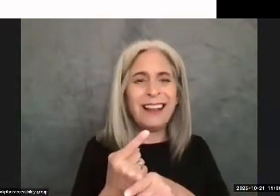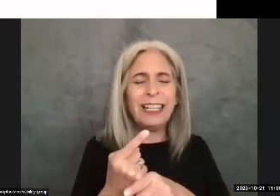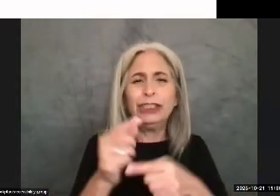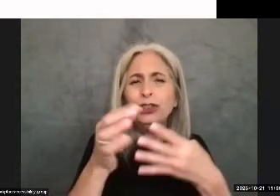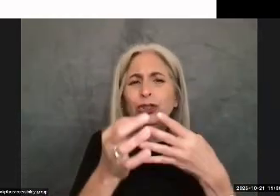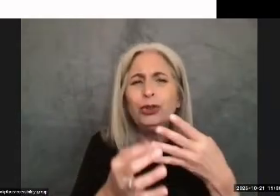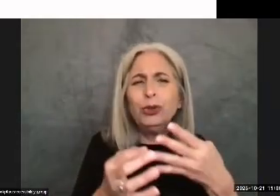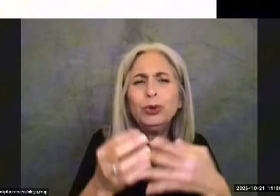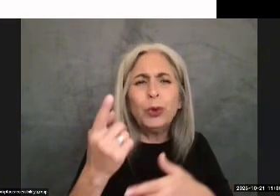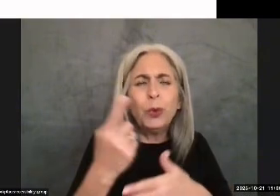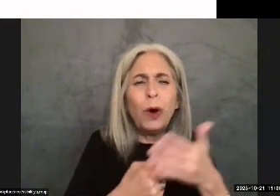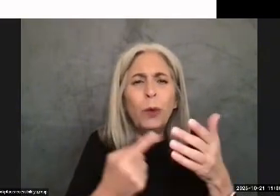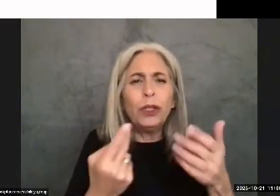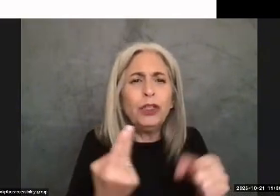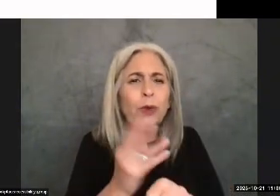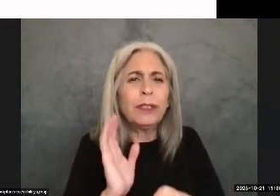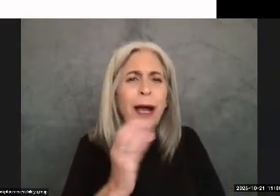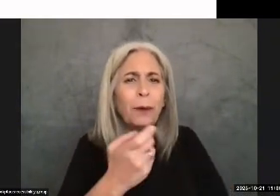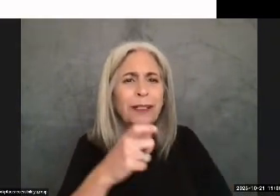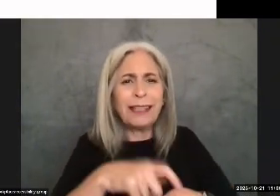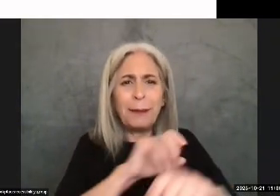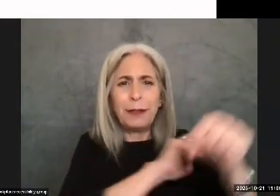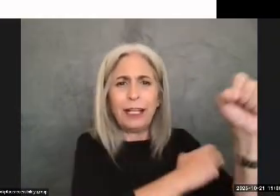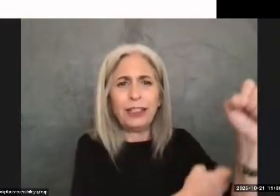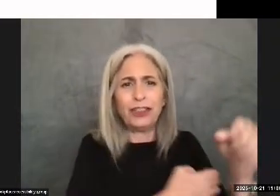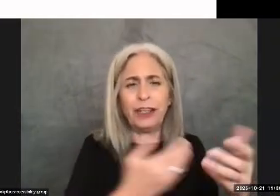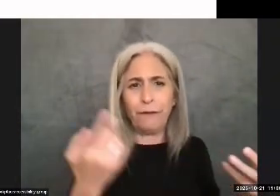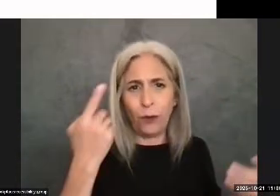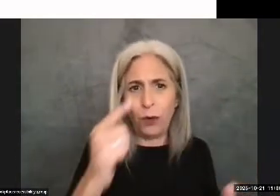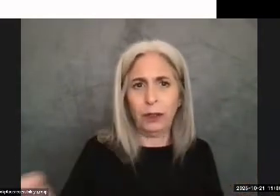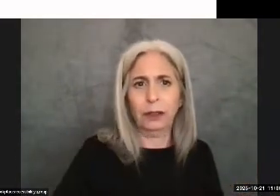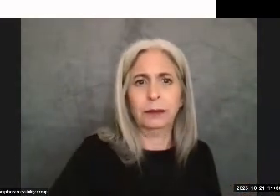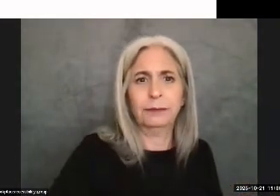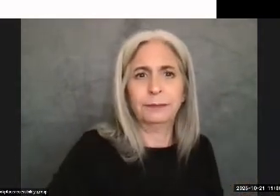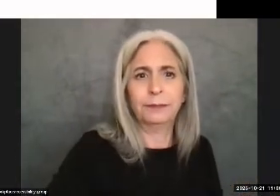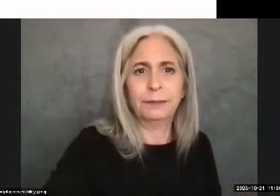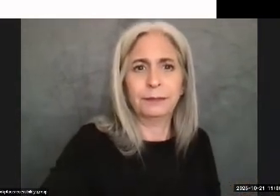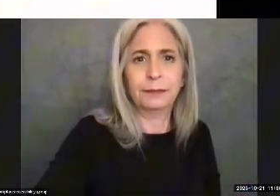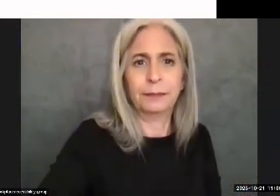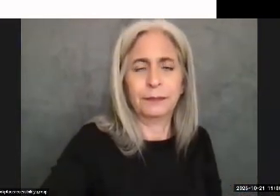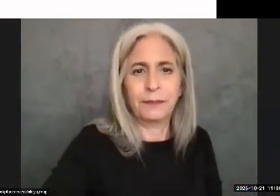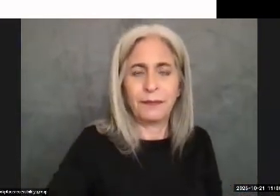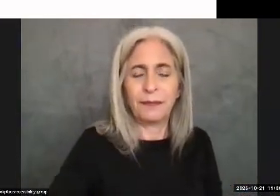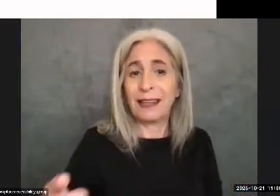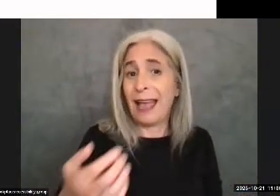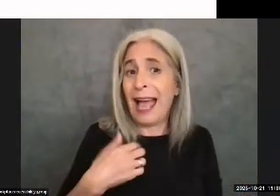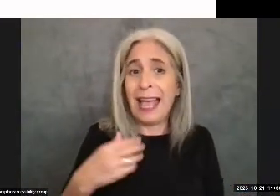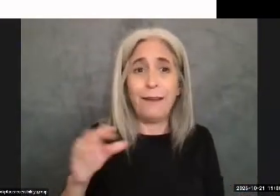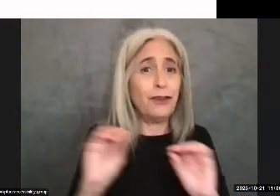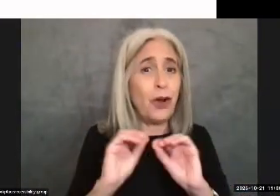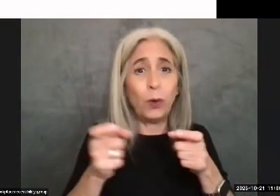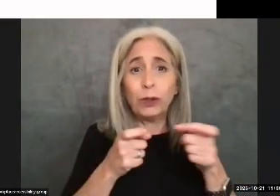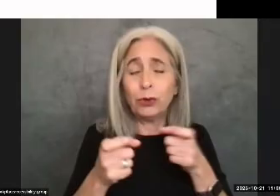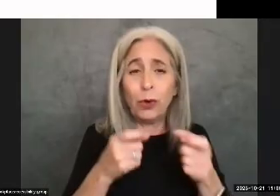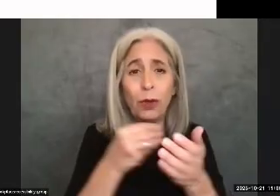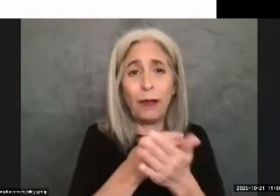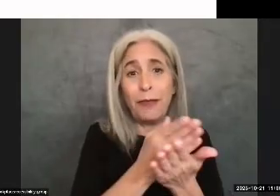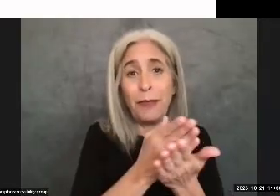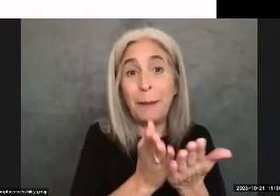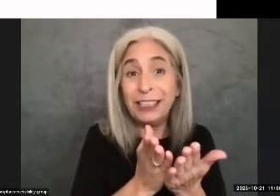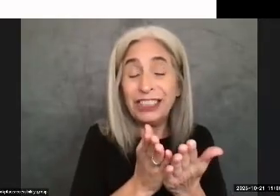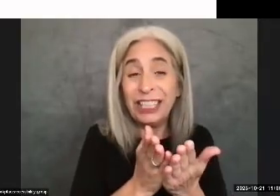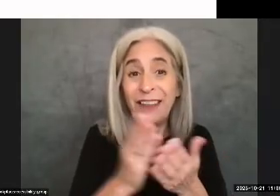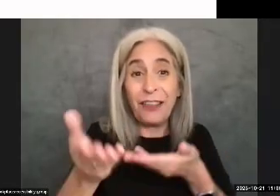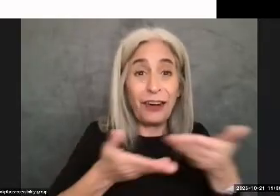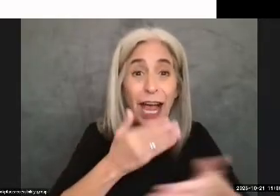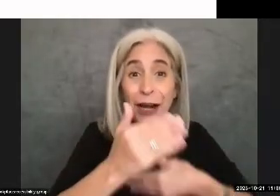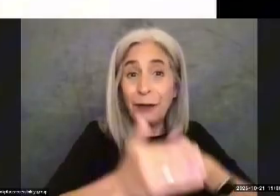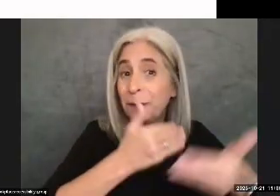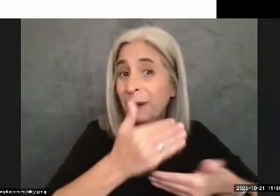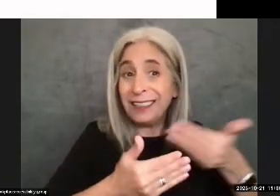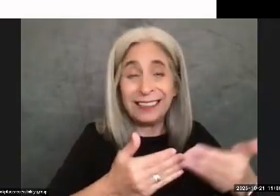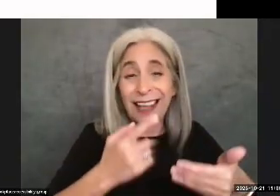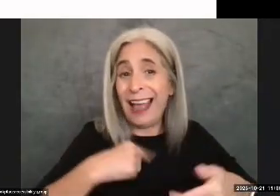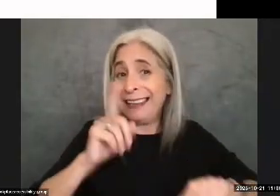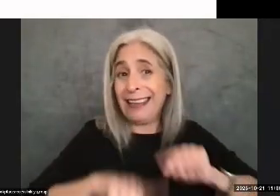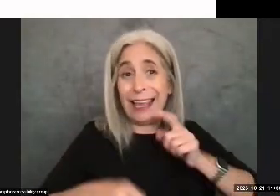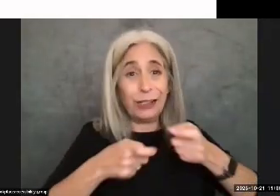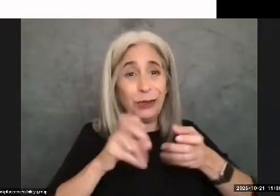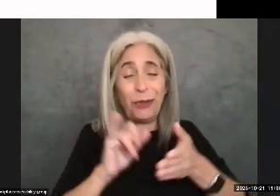Kathleen DeForest: Right? We can all choose what we spend time and energy on. I have absolutely no control over Oswego's budget. I have no control over their hiring process.